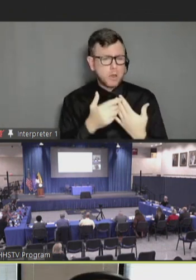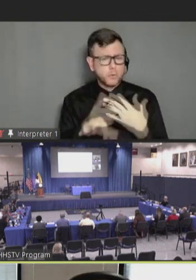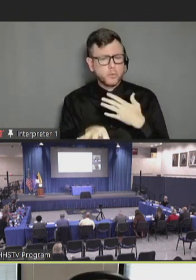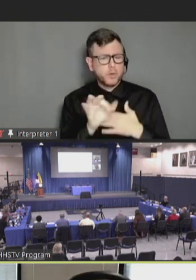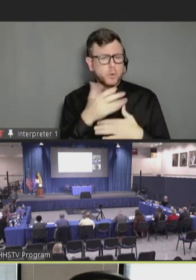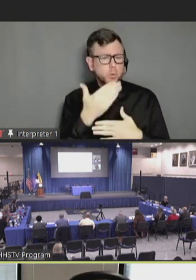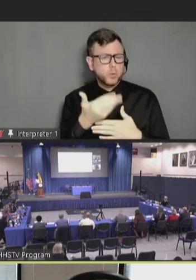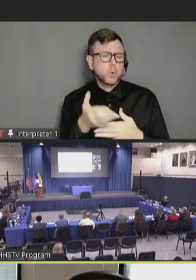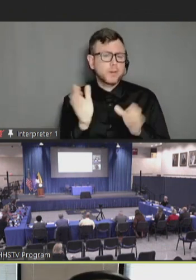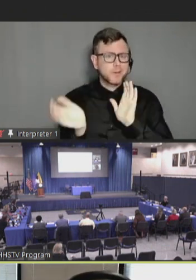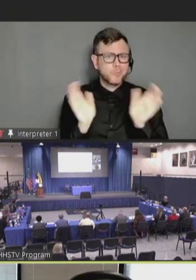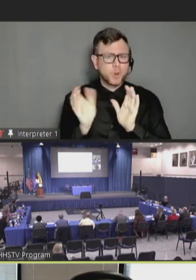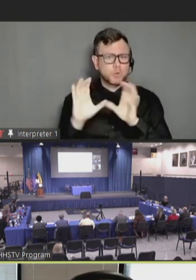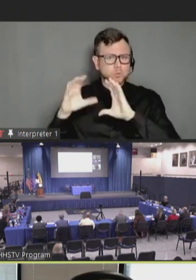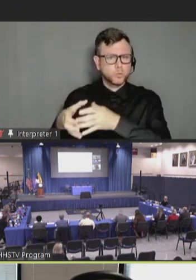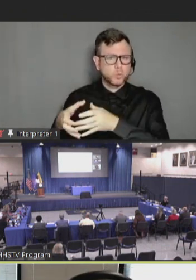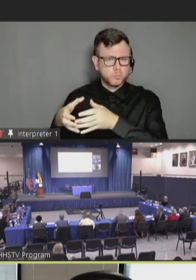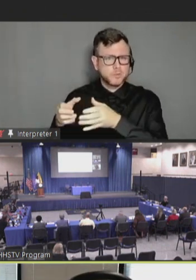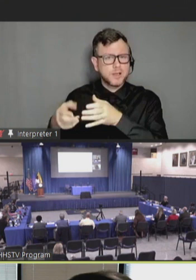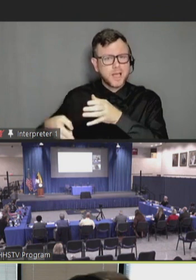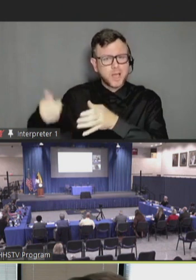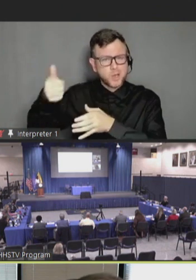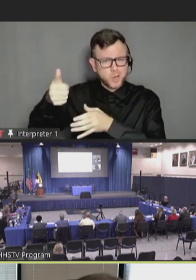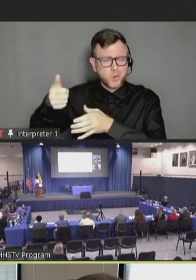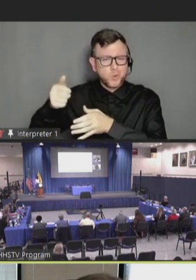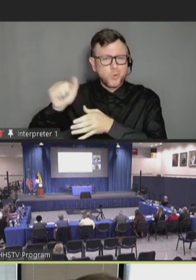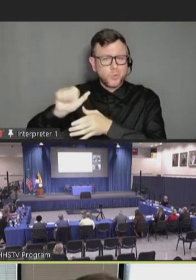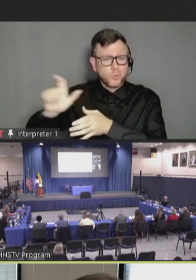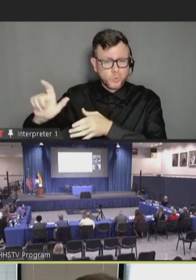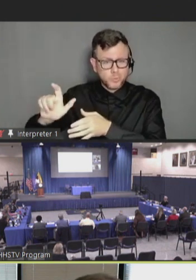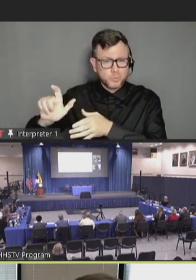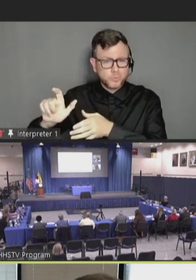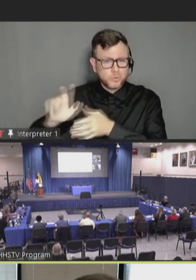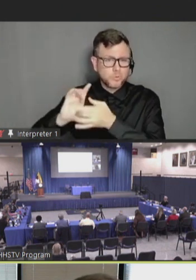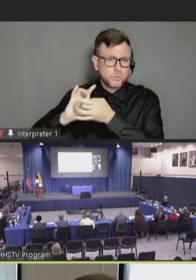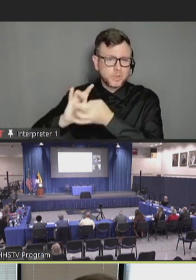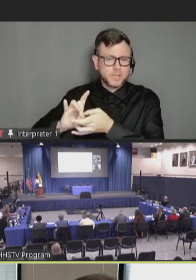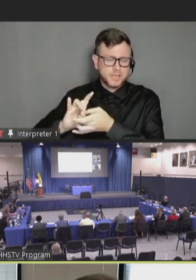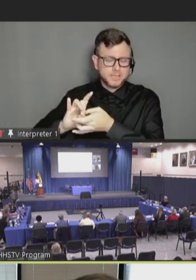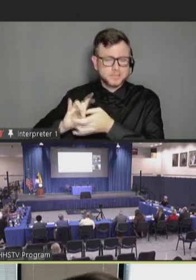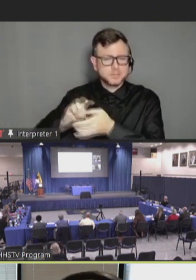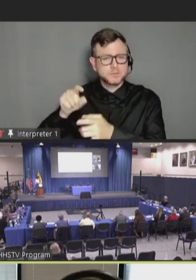group for those who have higher aluminum exposure -- vaccine-associated aluminum exposure?